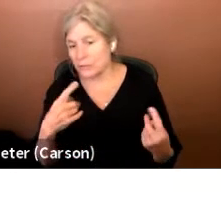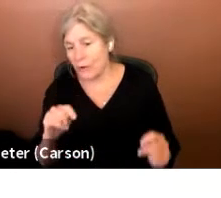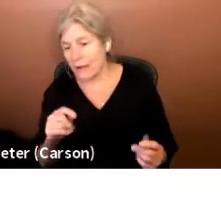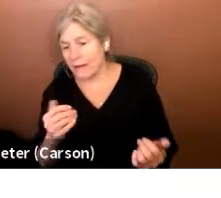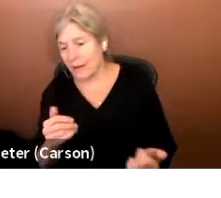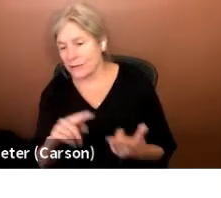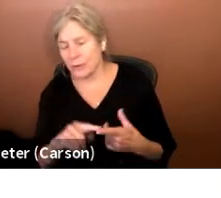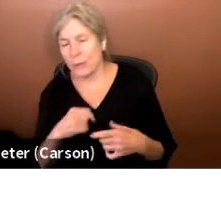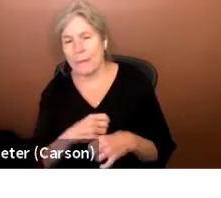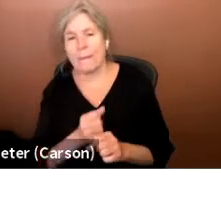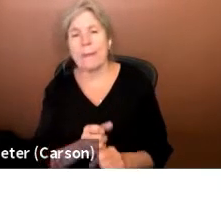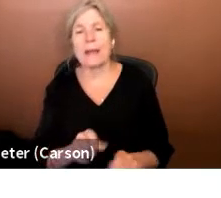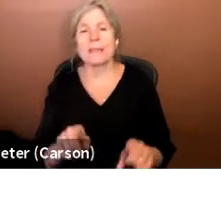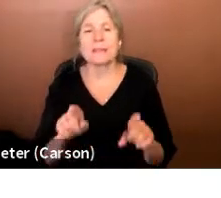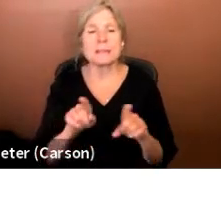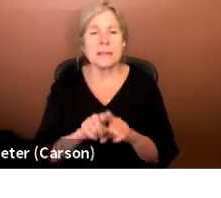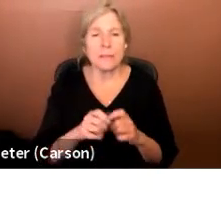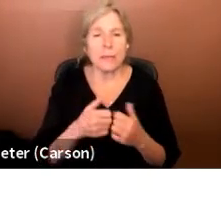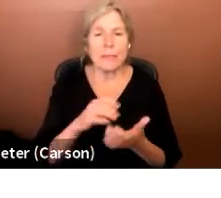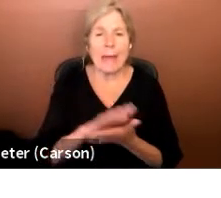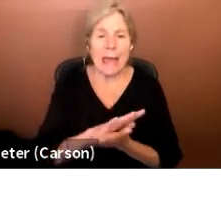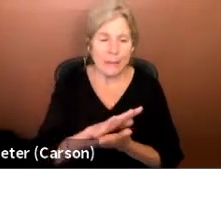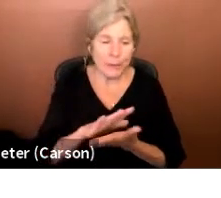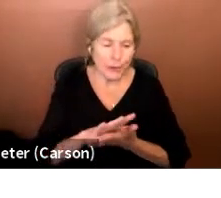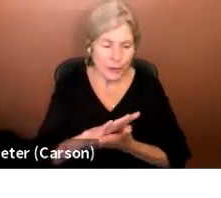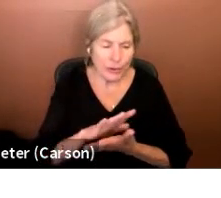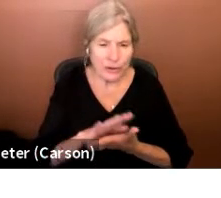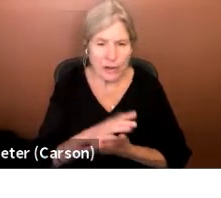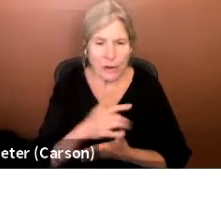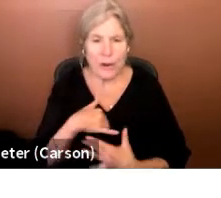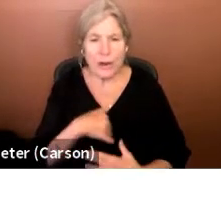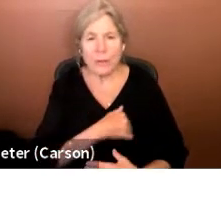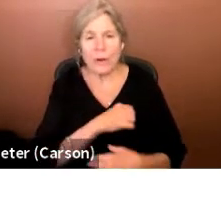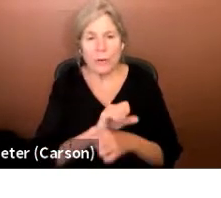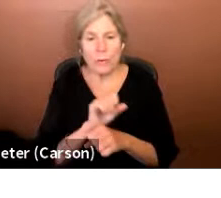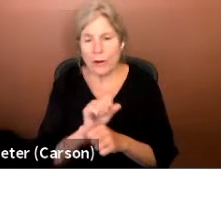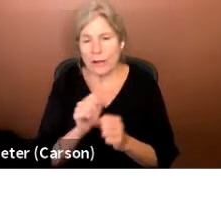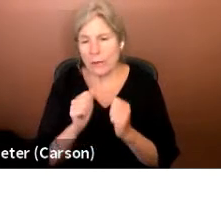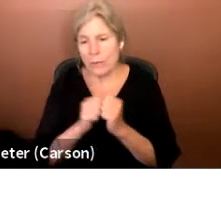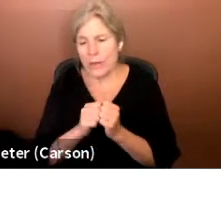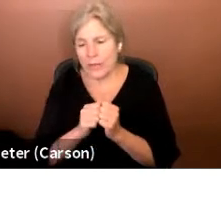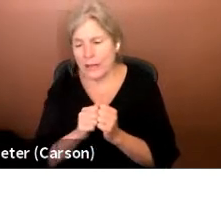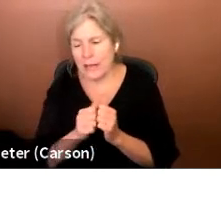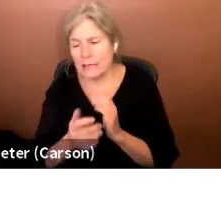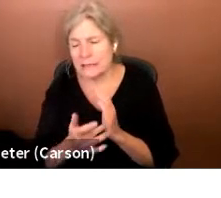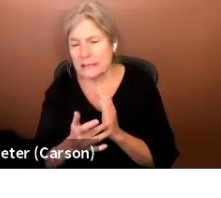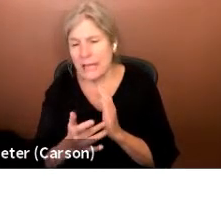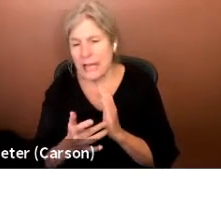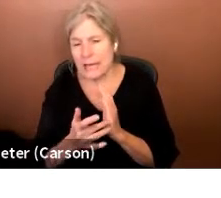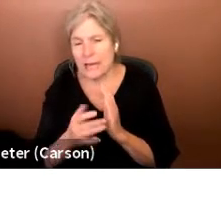the same with paper. And working with this technique of printing without